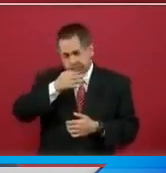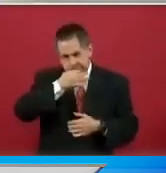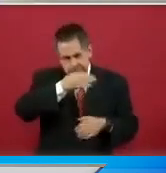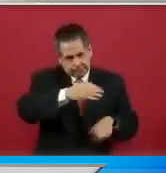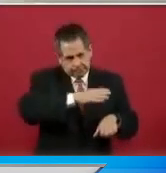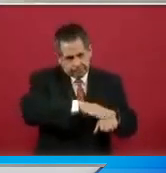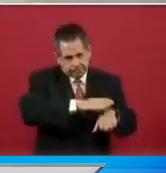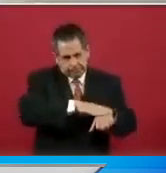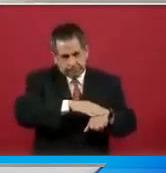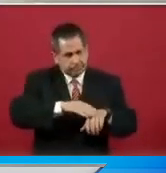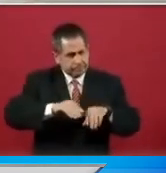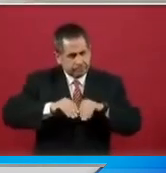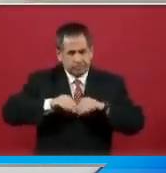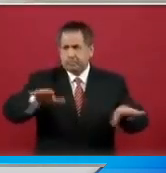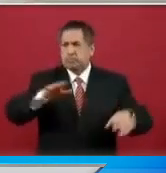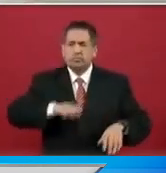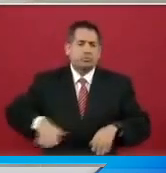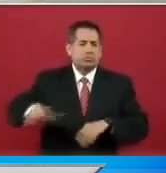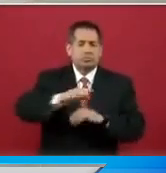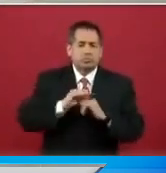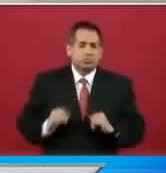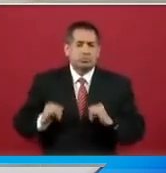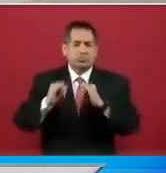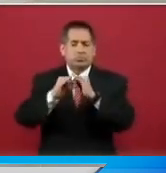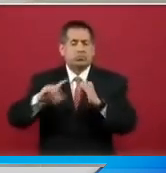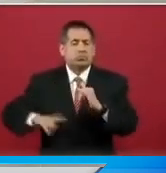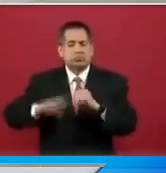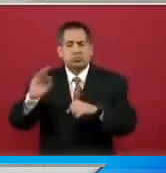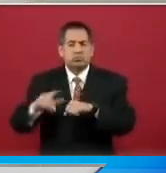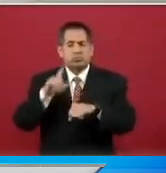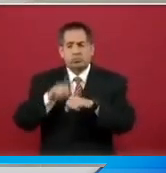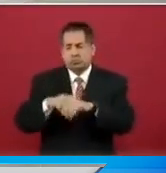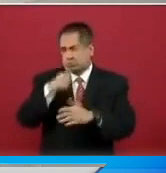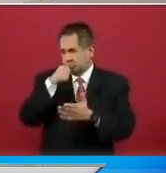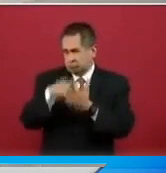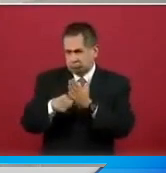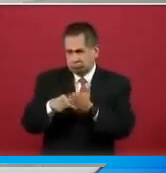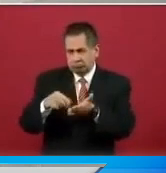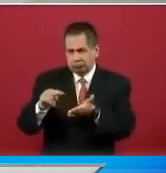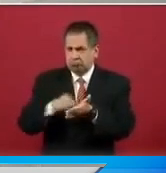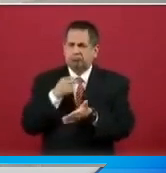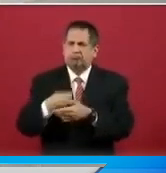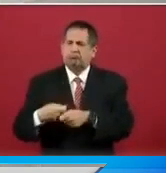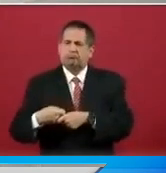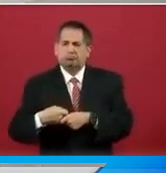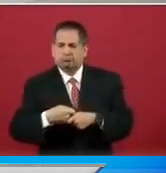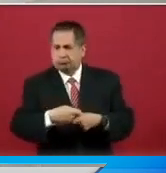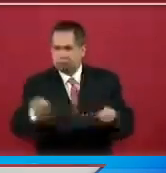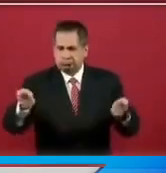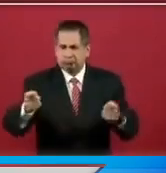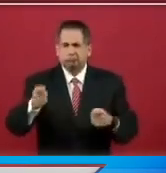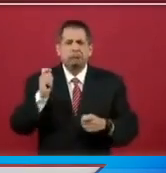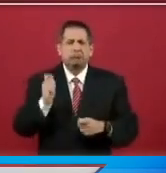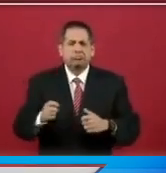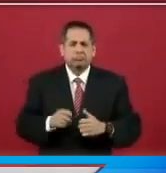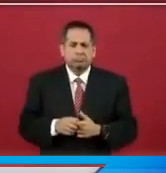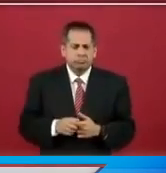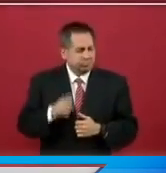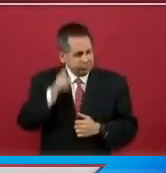The savings will be up to 16 thousand million pesos In the children's rooms there were too many irregularities in more than 70%